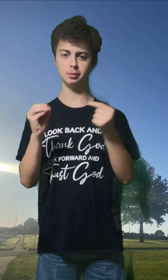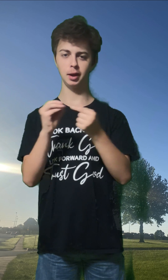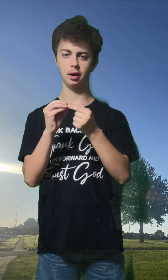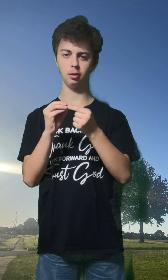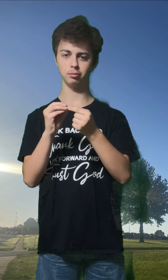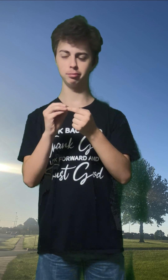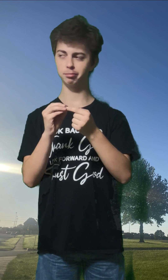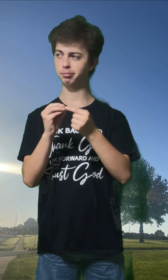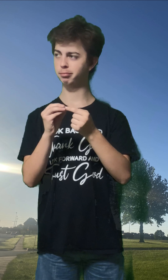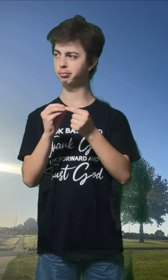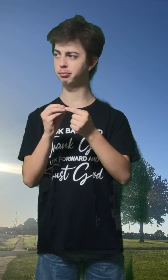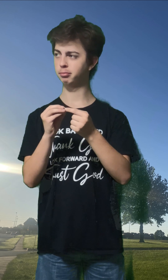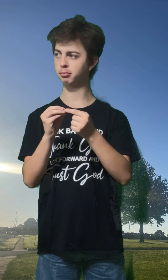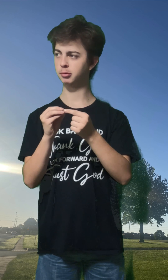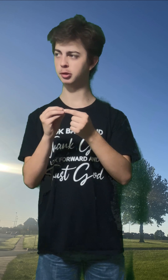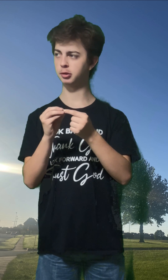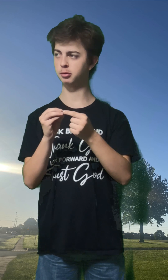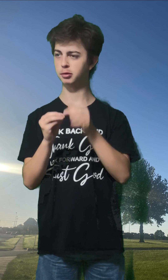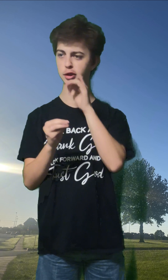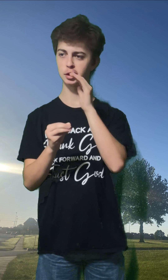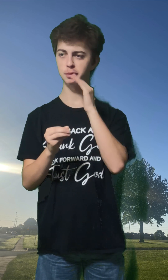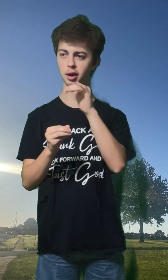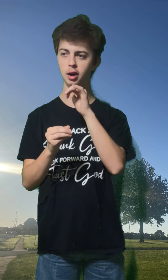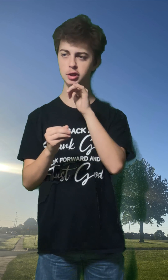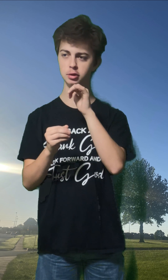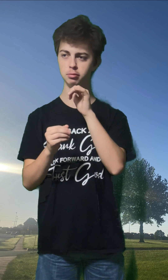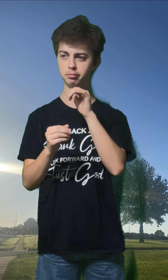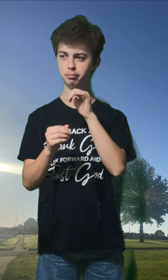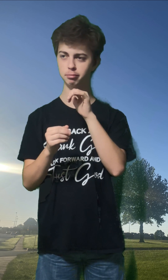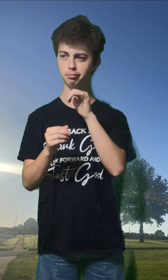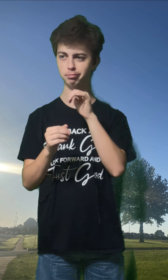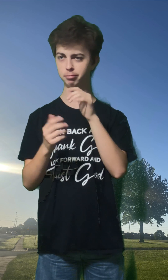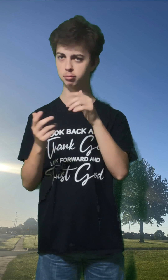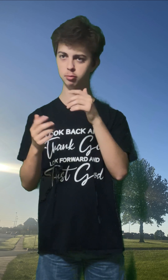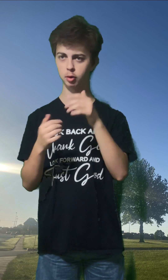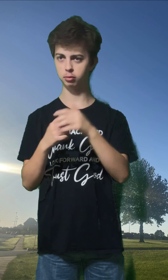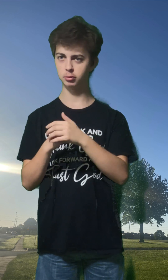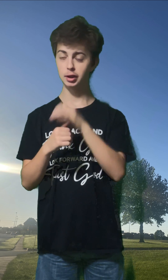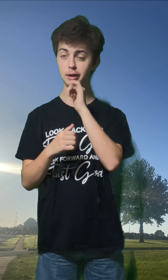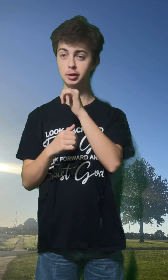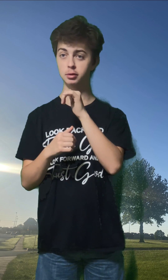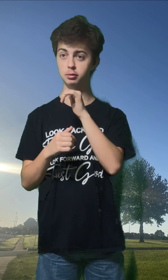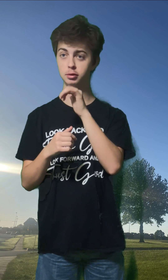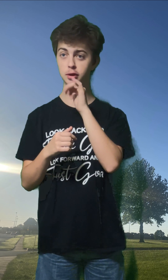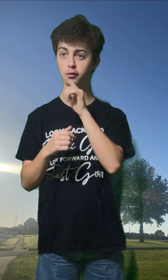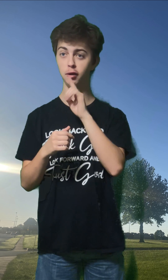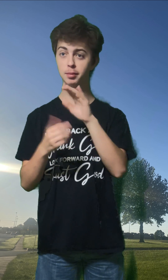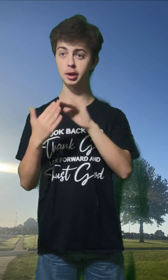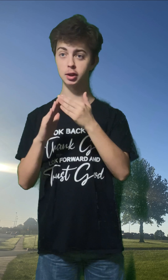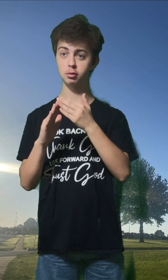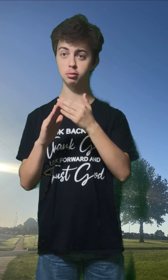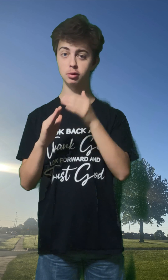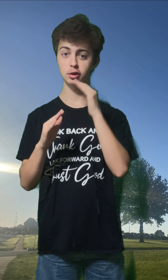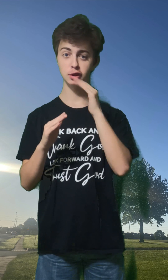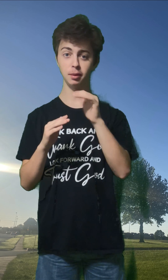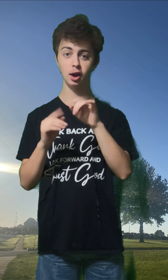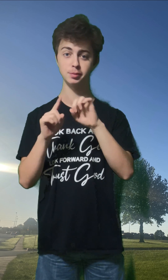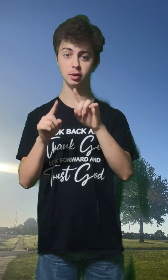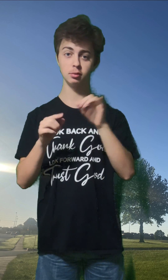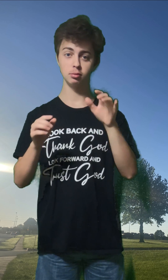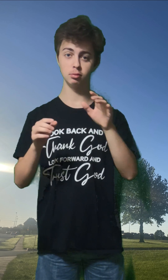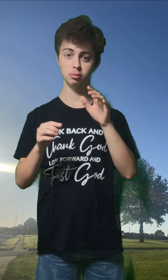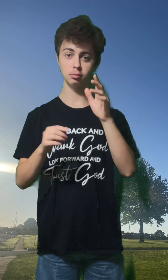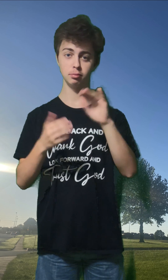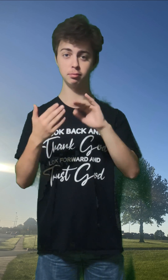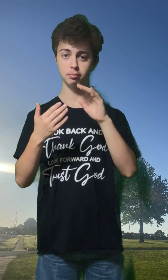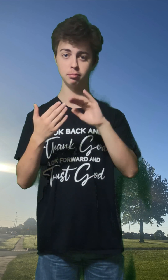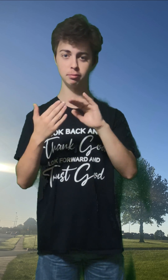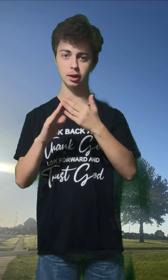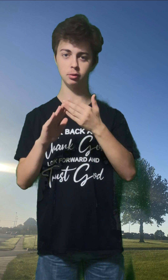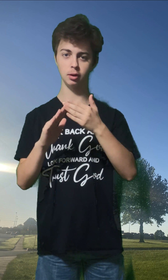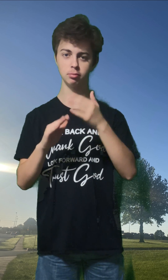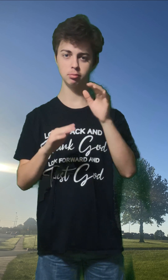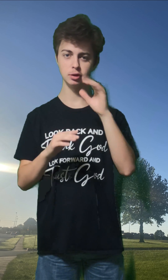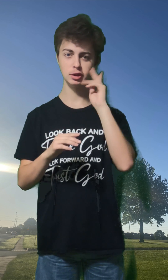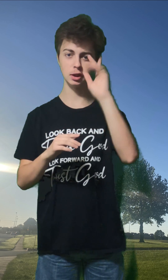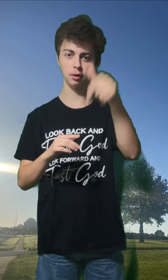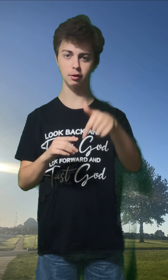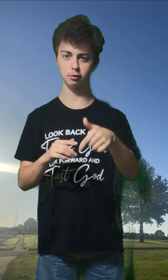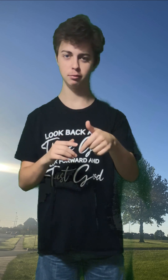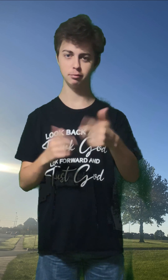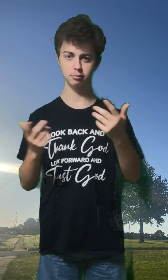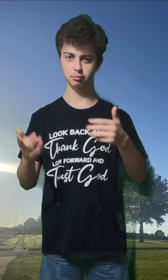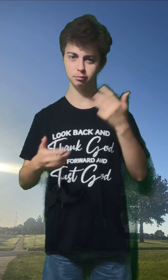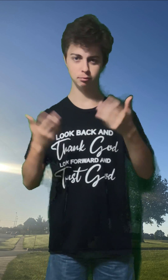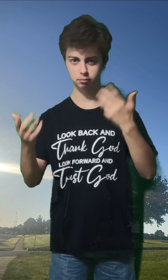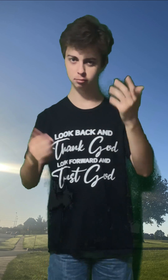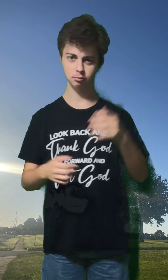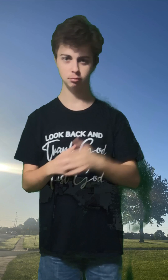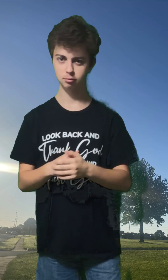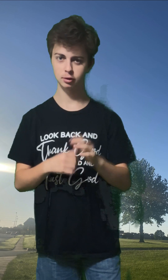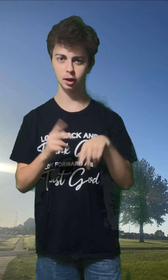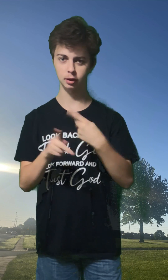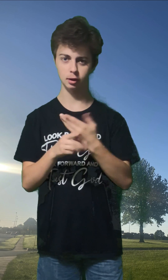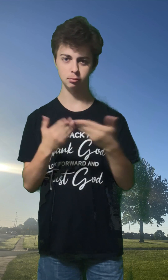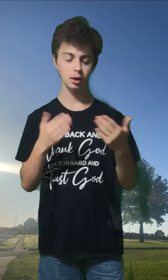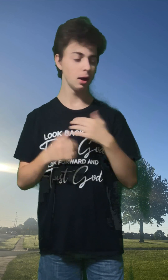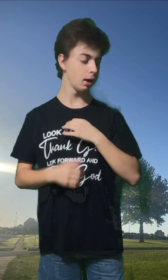It's about goodbyes not really being goodbyes but more like "see you later". That kind of thing.